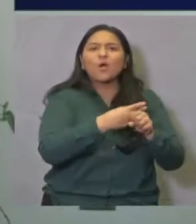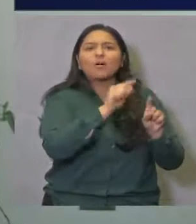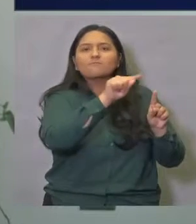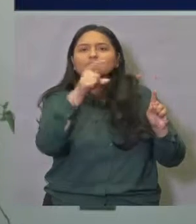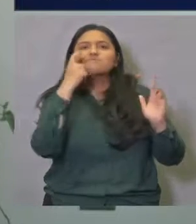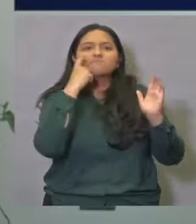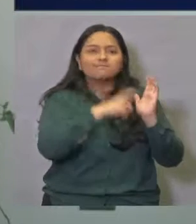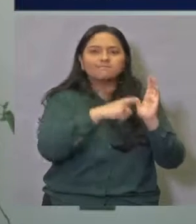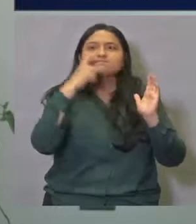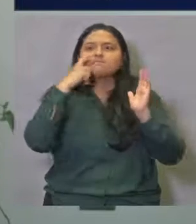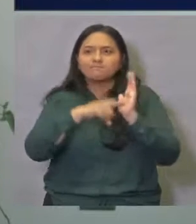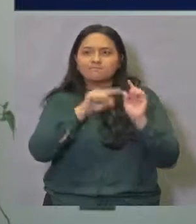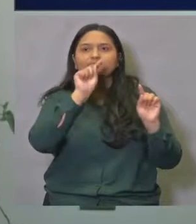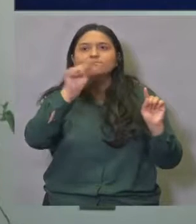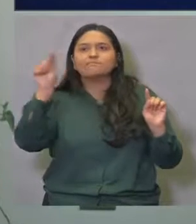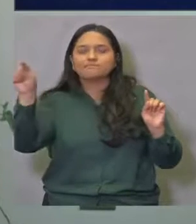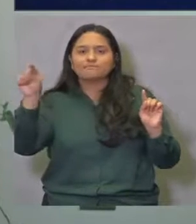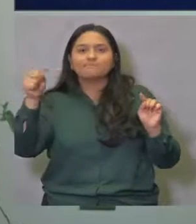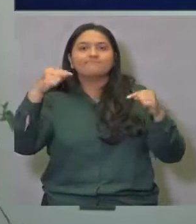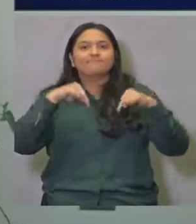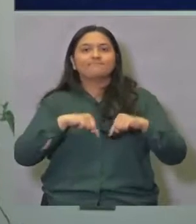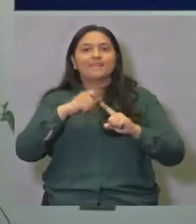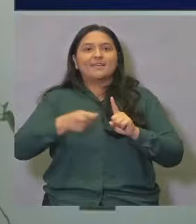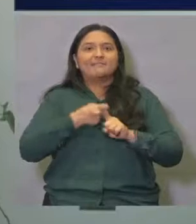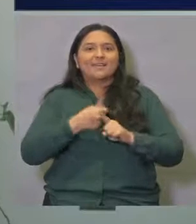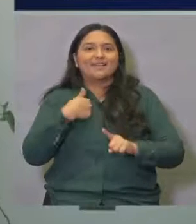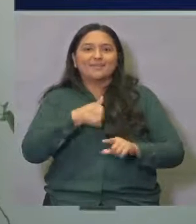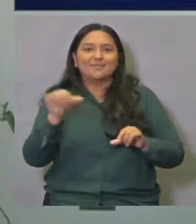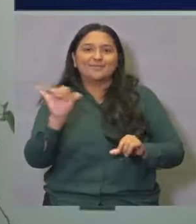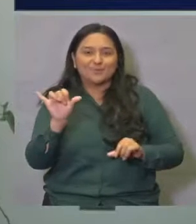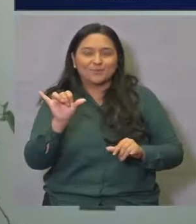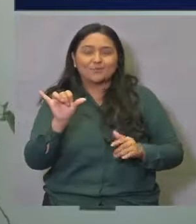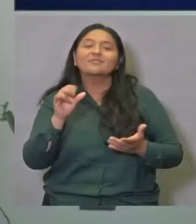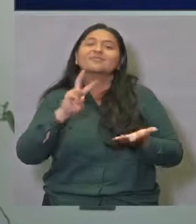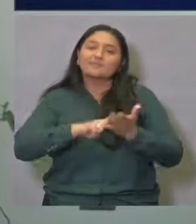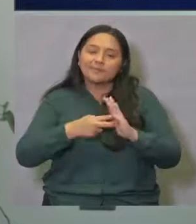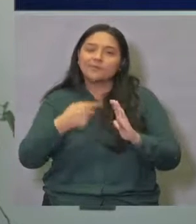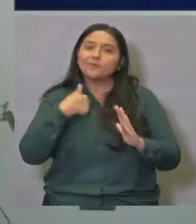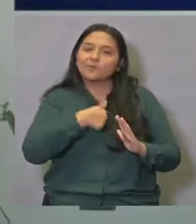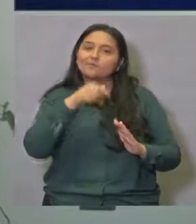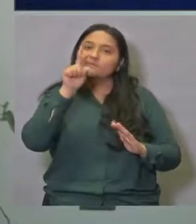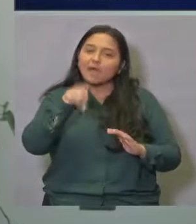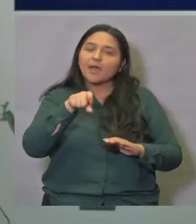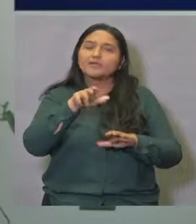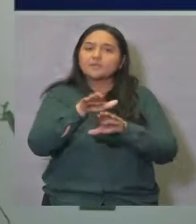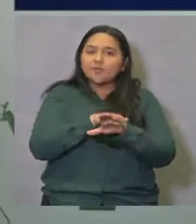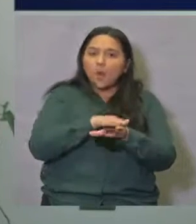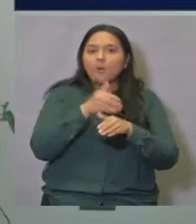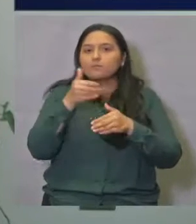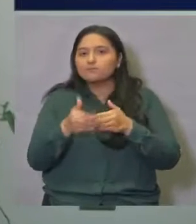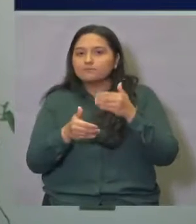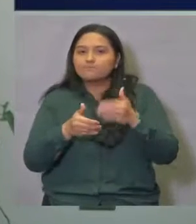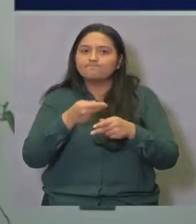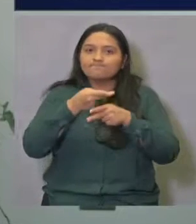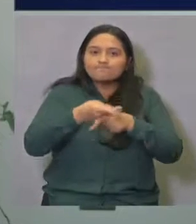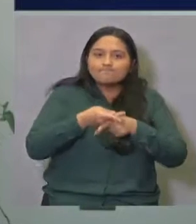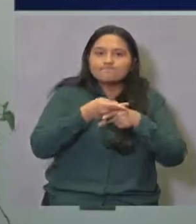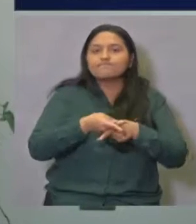HAS NOT AT SOME POINT IMPACTED